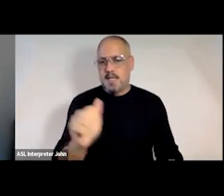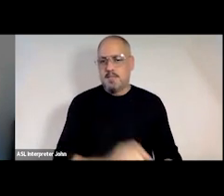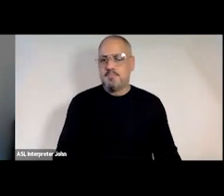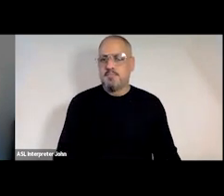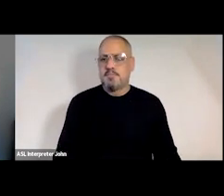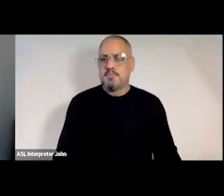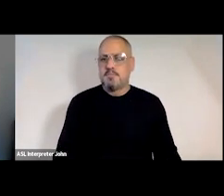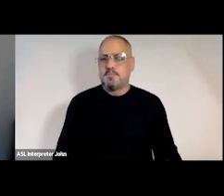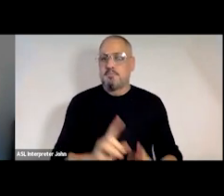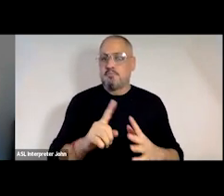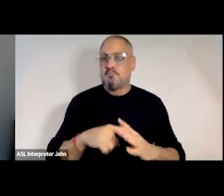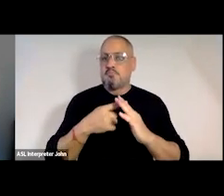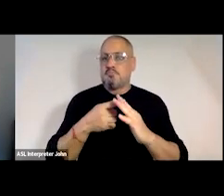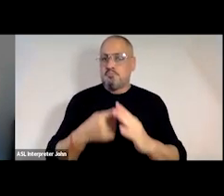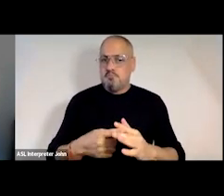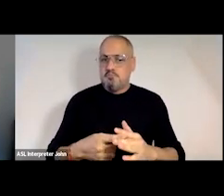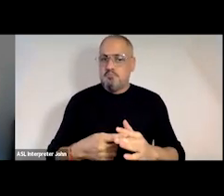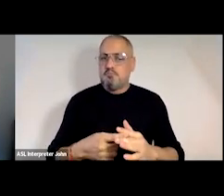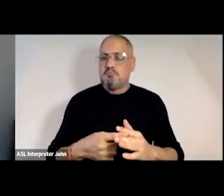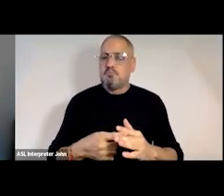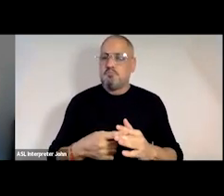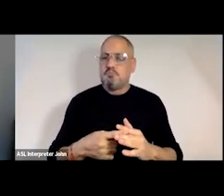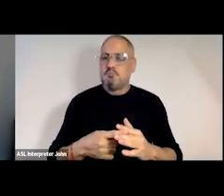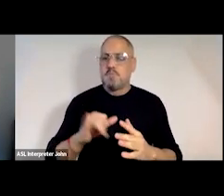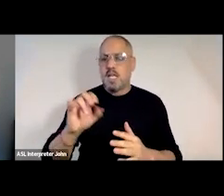So the original like the ink signature